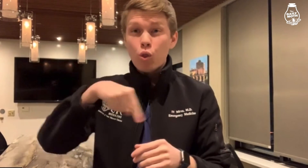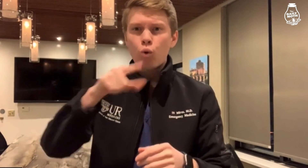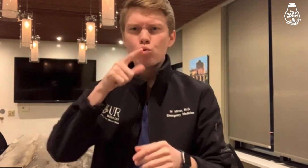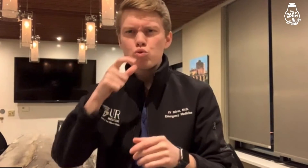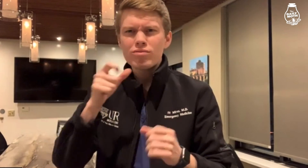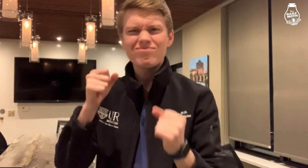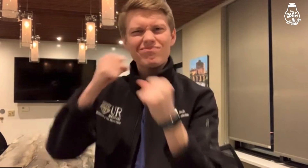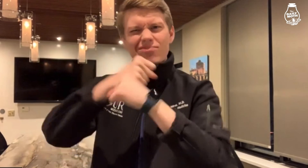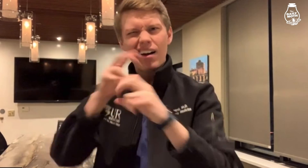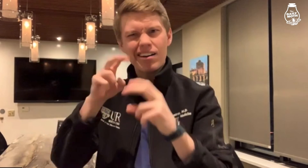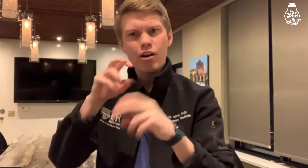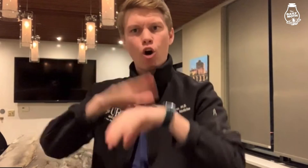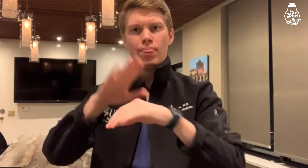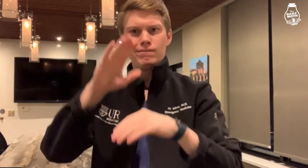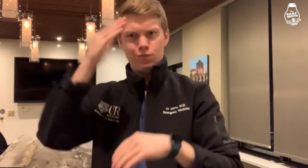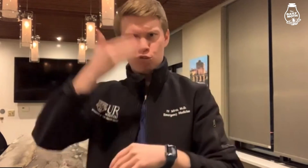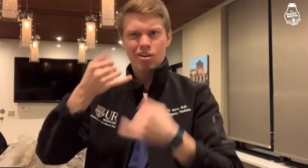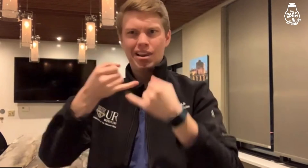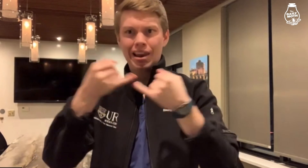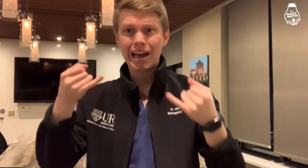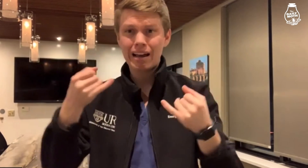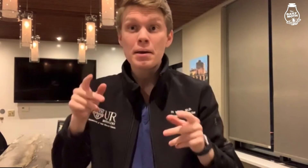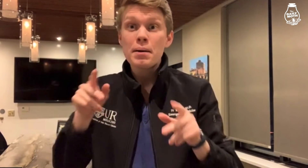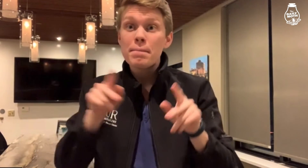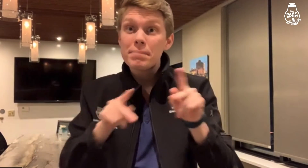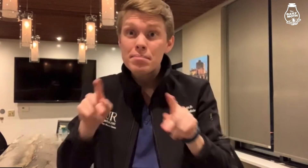Those who are fighting on the front lines.